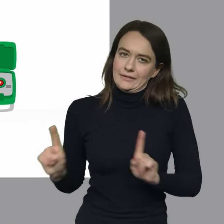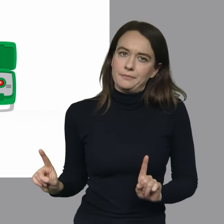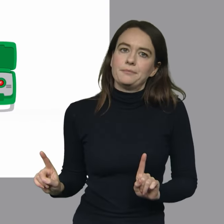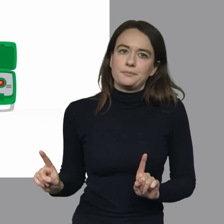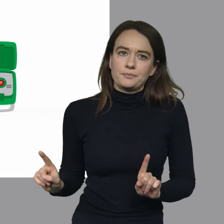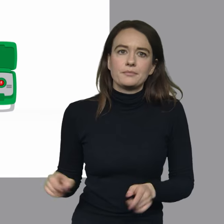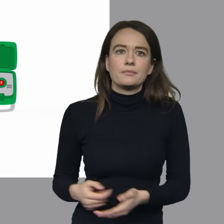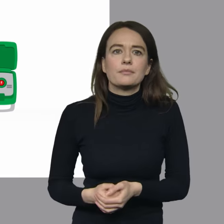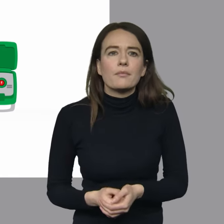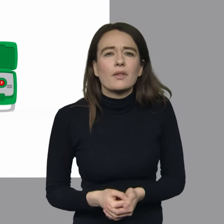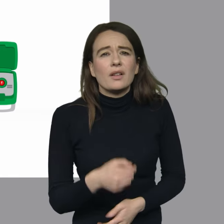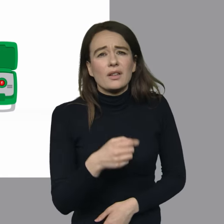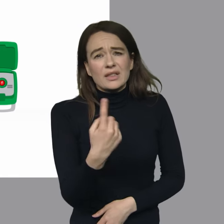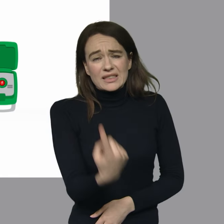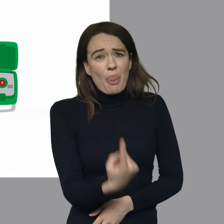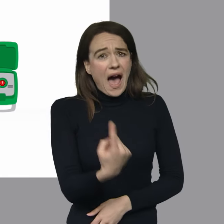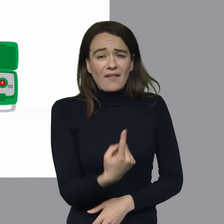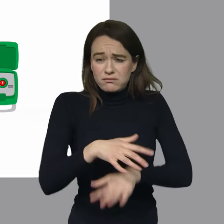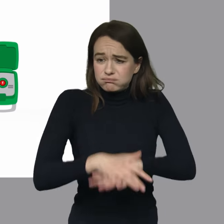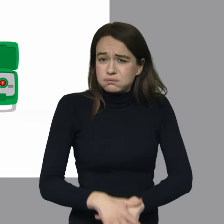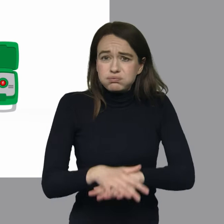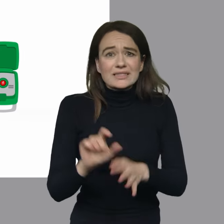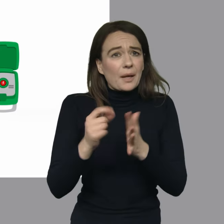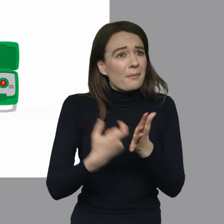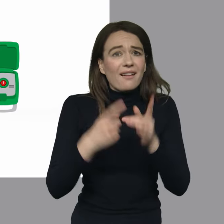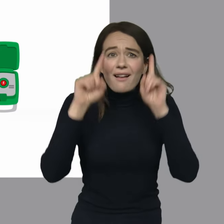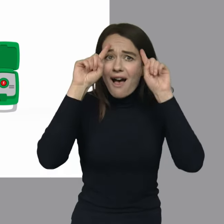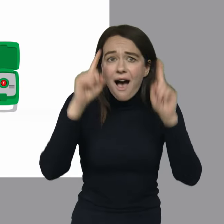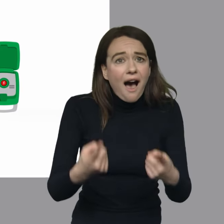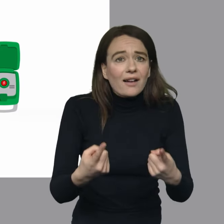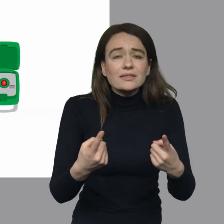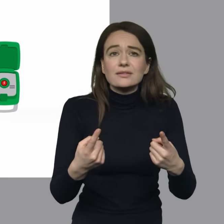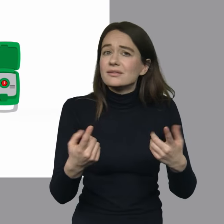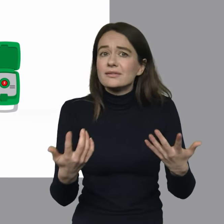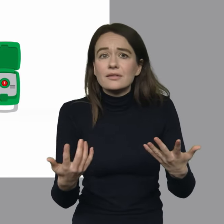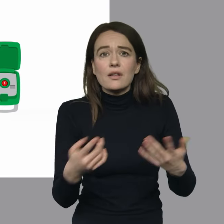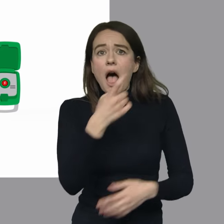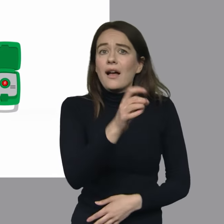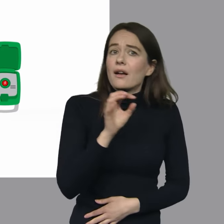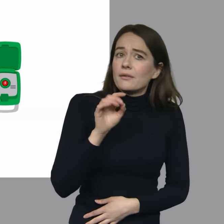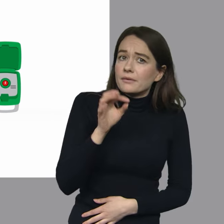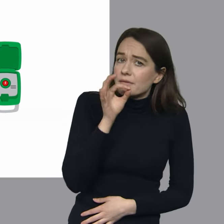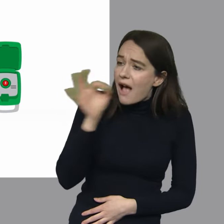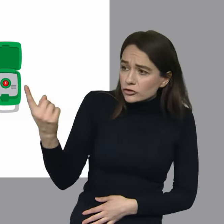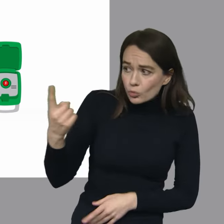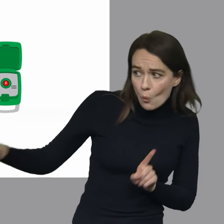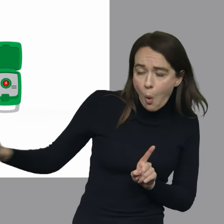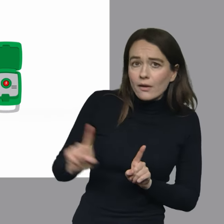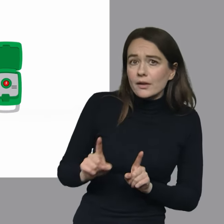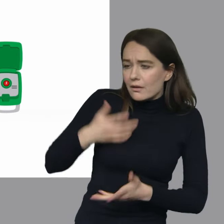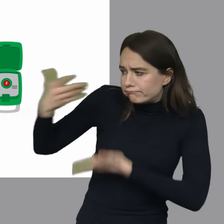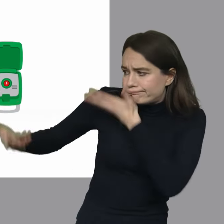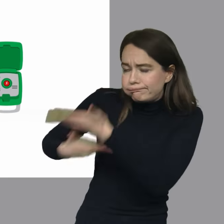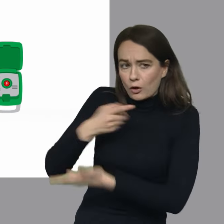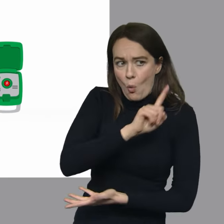It's worth noting that if you're unable to do CPR on yourself, then you can instruct someone else to do CPR using the steps you've learnt.